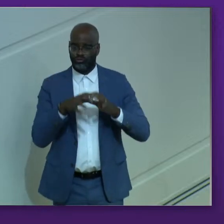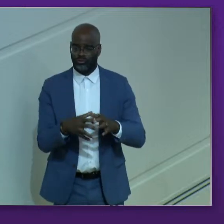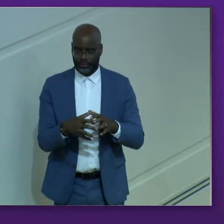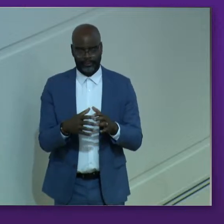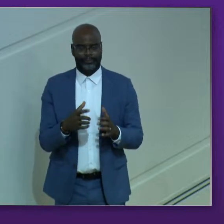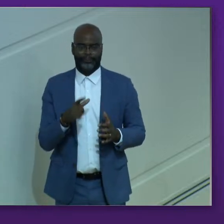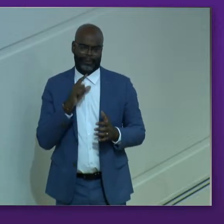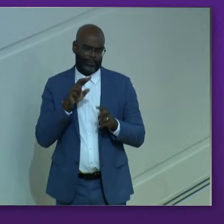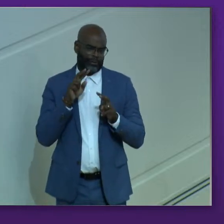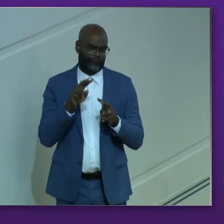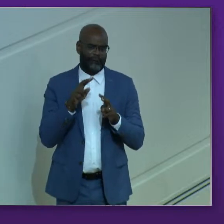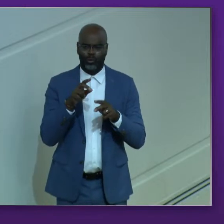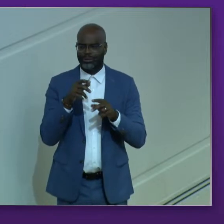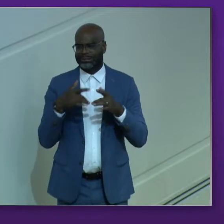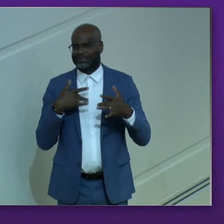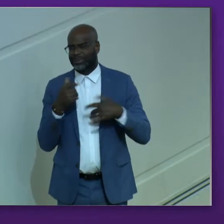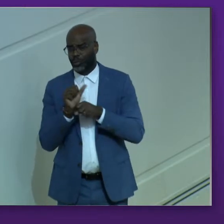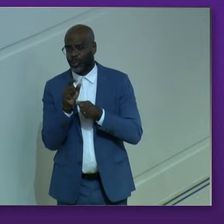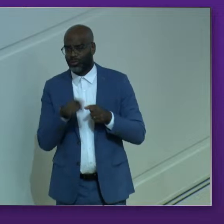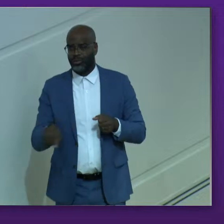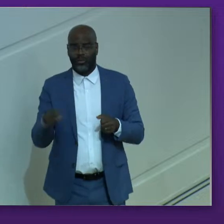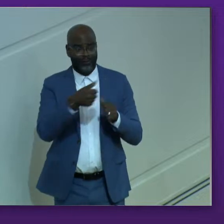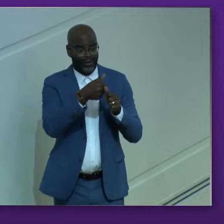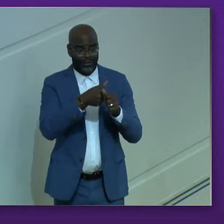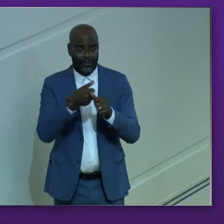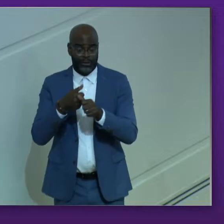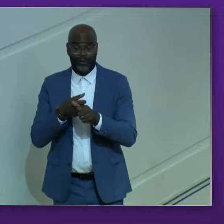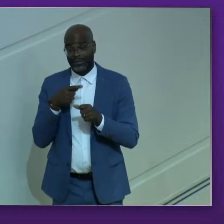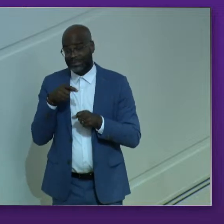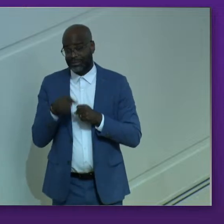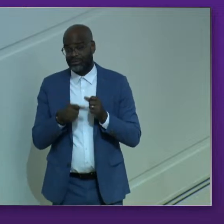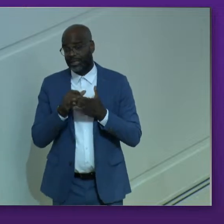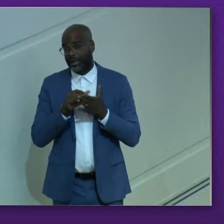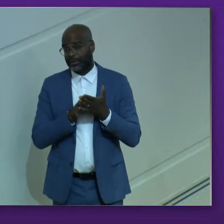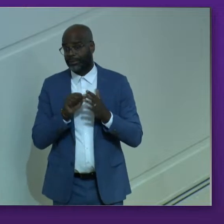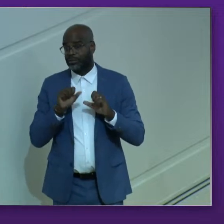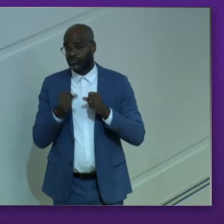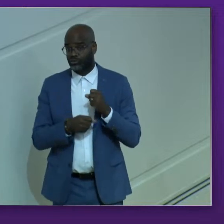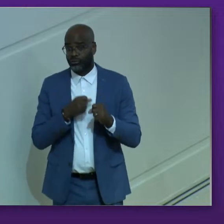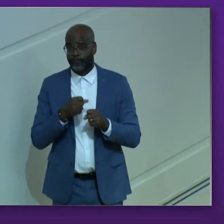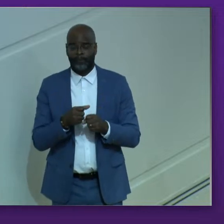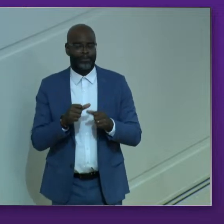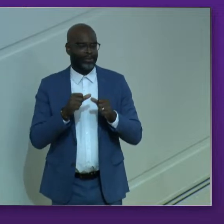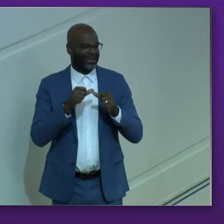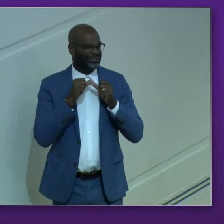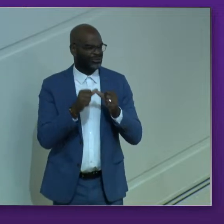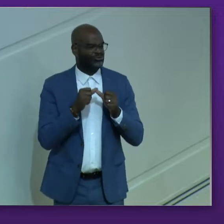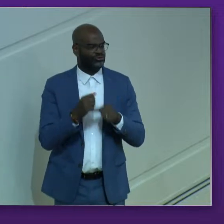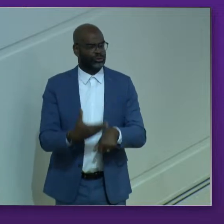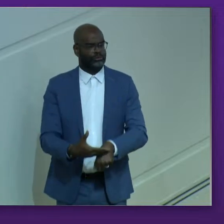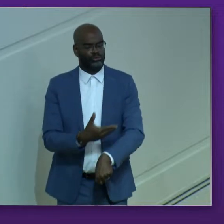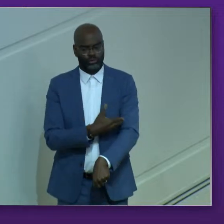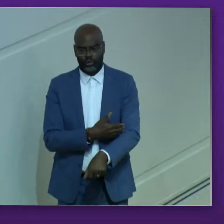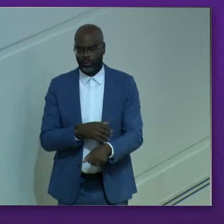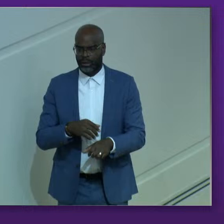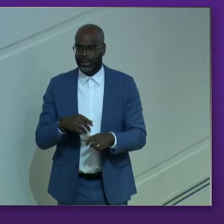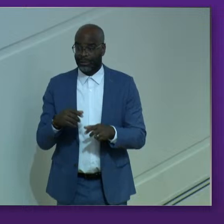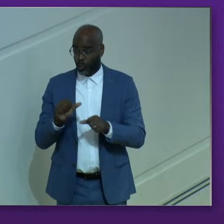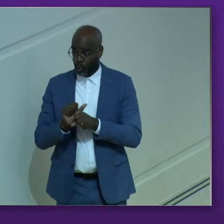AS YOU CAN SEE GOVERNANCE HAS BEEN WORKING REALLY HARD THIS YEAR TO MAKE SURE EVERYONE HAS A VOICE THAT IS HEARD. AS I